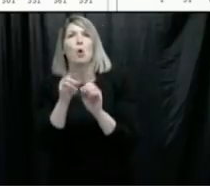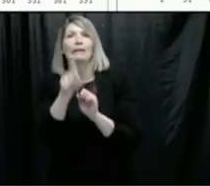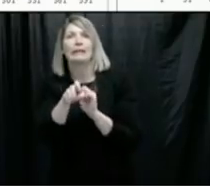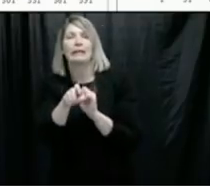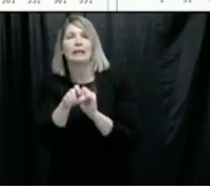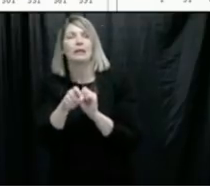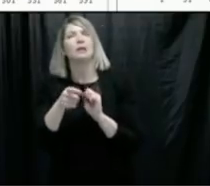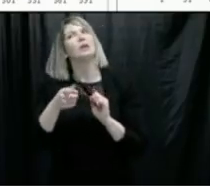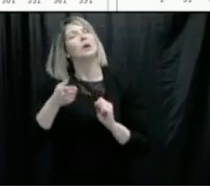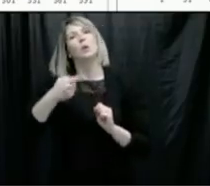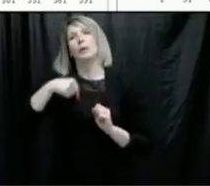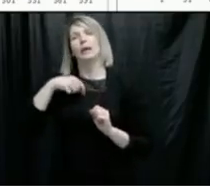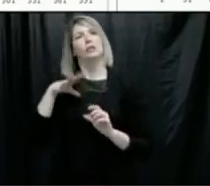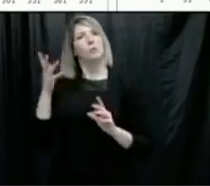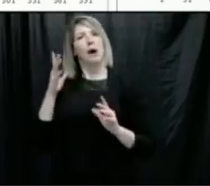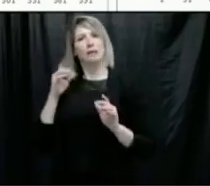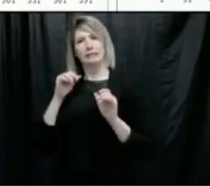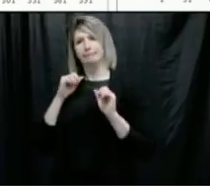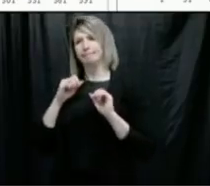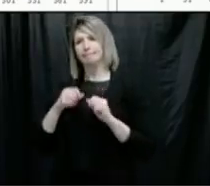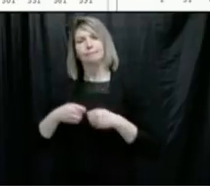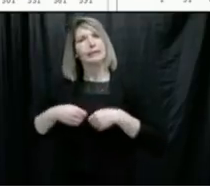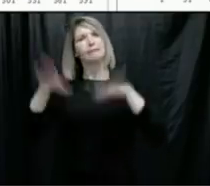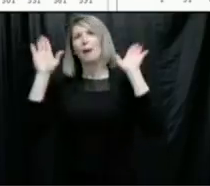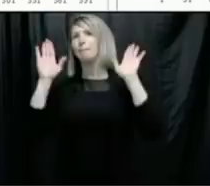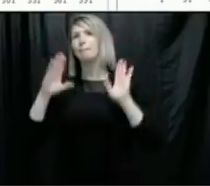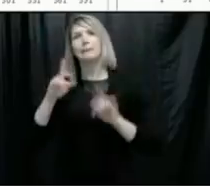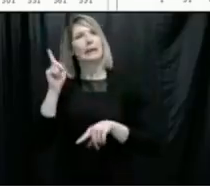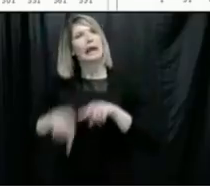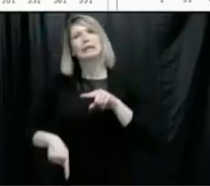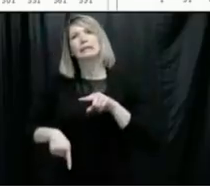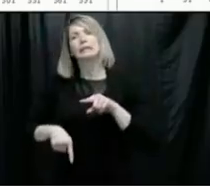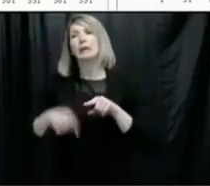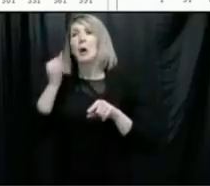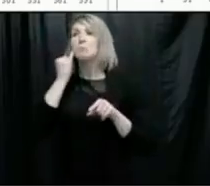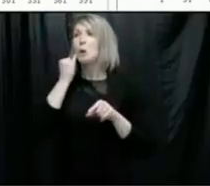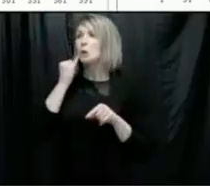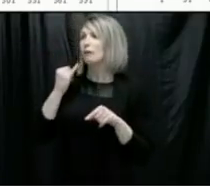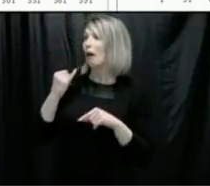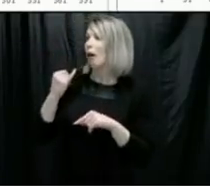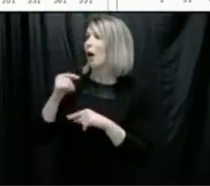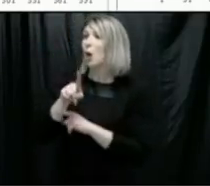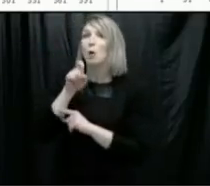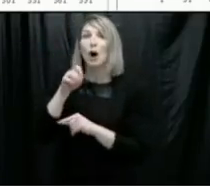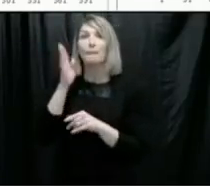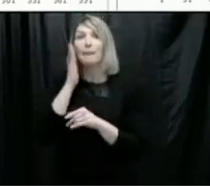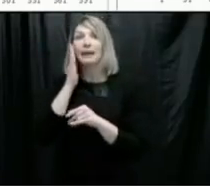BEDS AND OUR SYSTEM HAS TO ADJUST IF THAT'S THE CASE AND WE HAVE TO BE MUCH MORE PRUDE IN